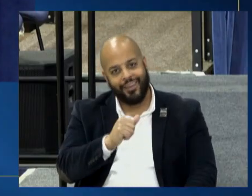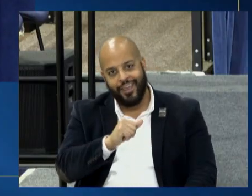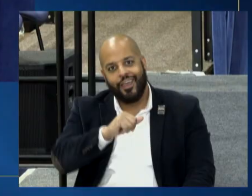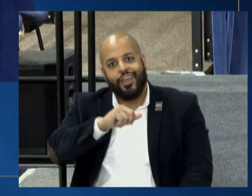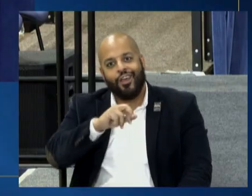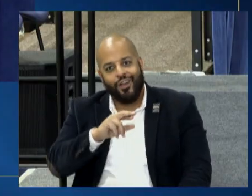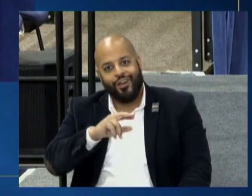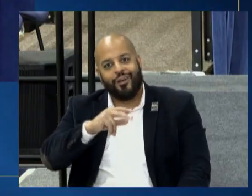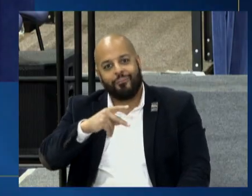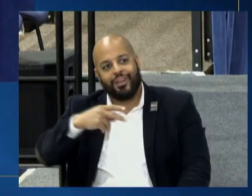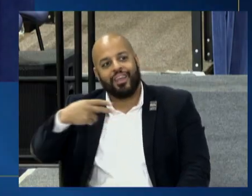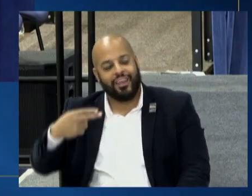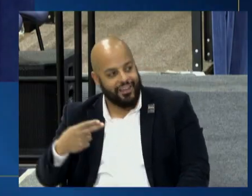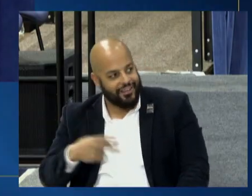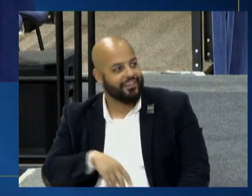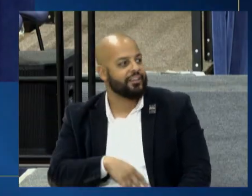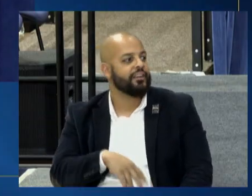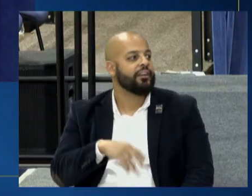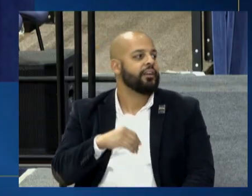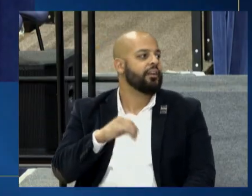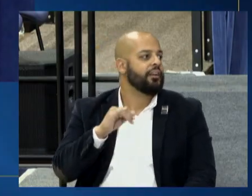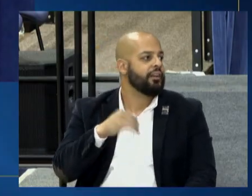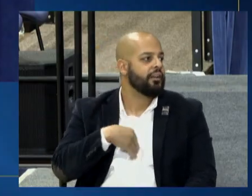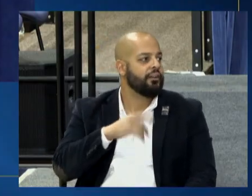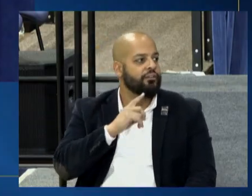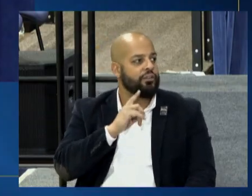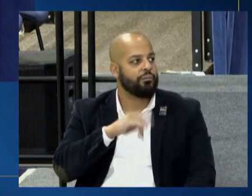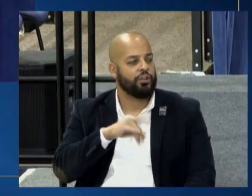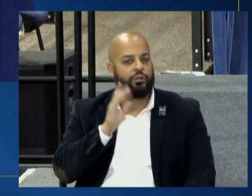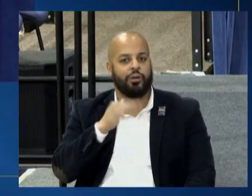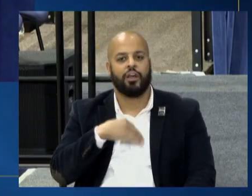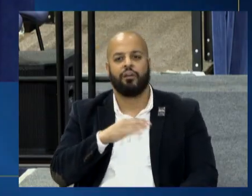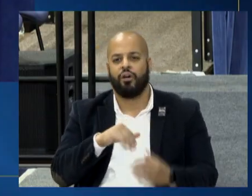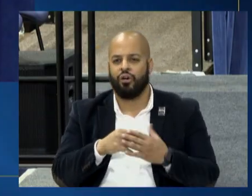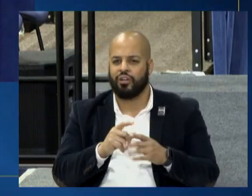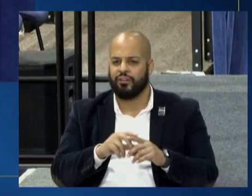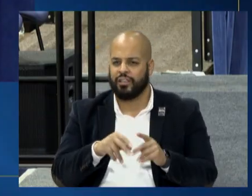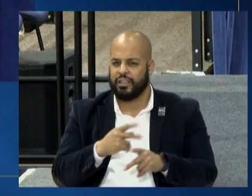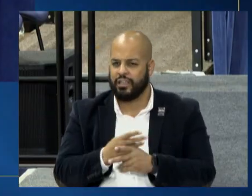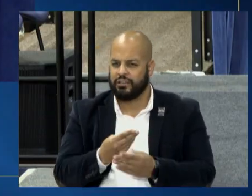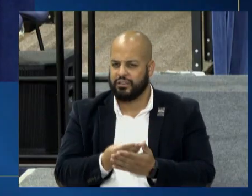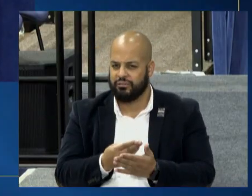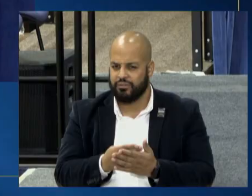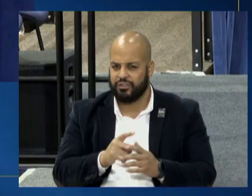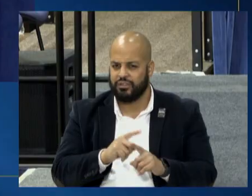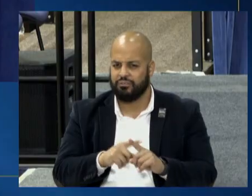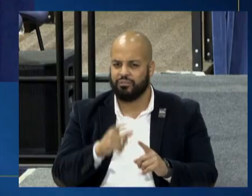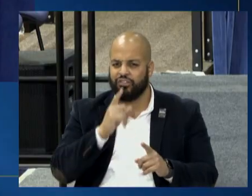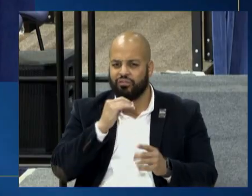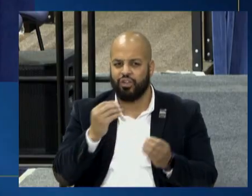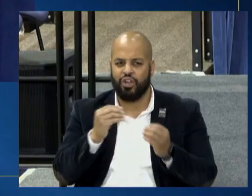one response they would give would be, they've got all kinds of money to spend. Susan Monarez: Stephen Konya: But it's much deeper than that, right? So,